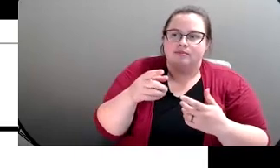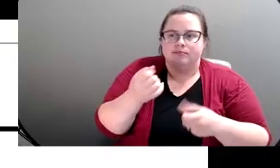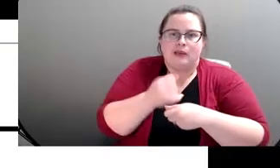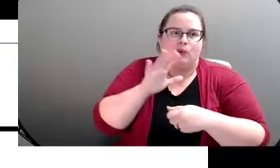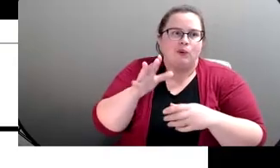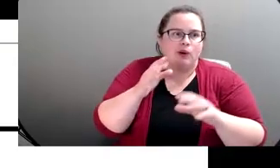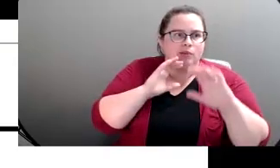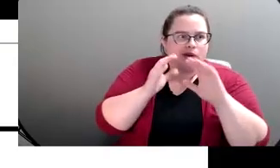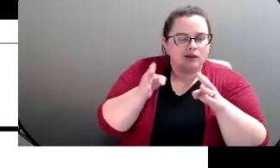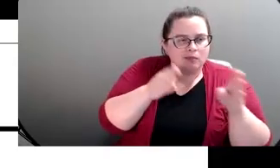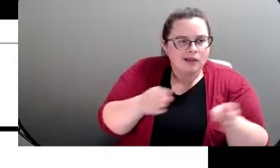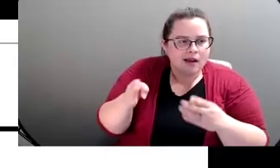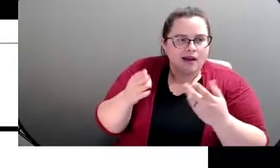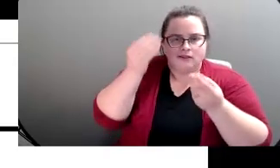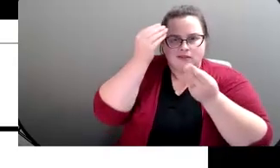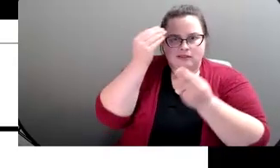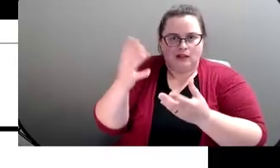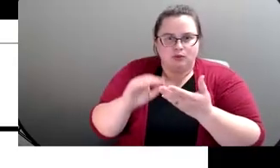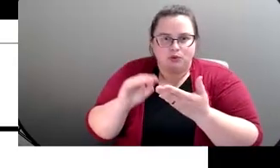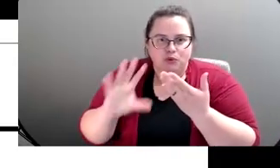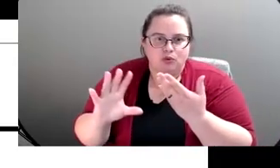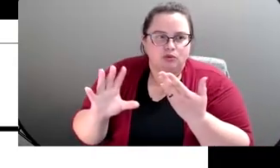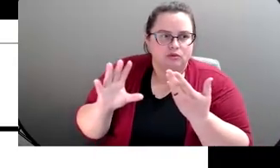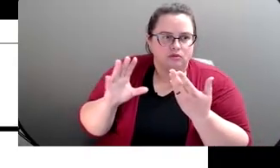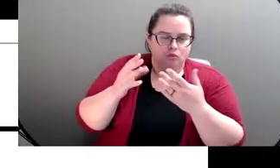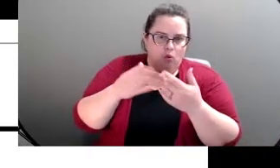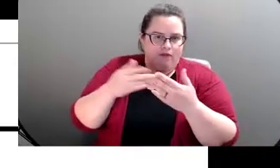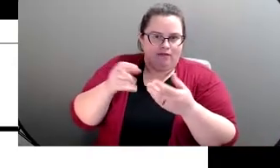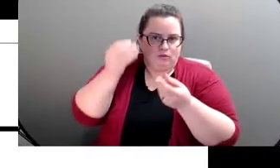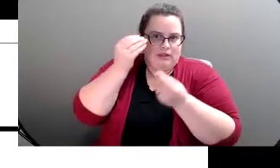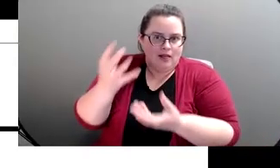to tell students what you need to tell them, in your communication plan